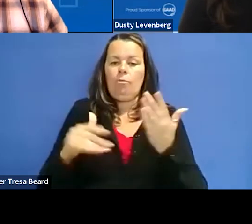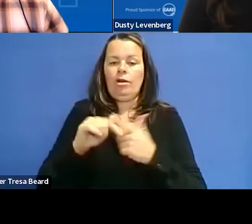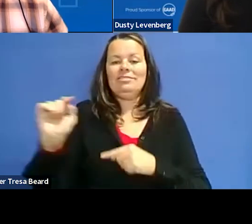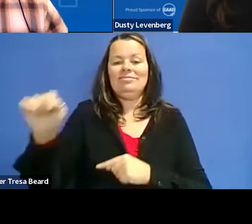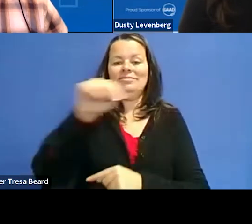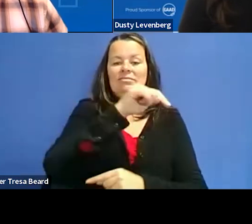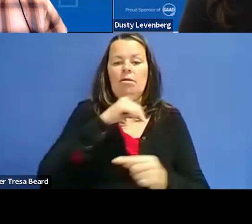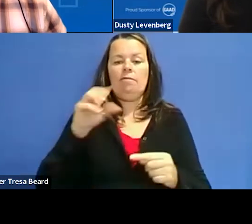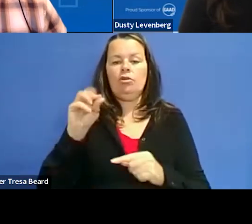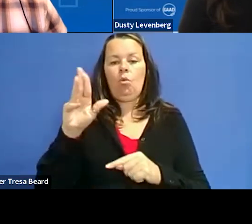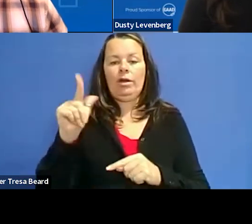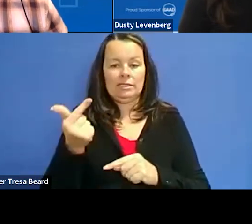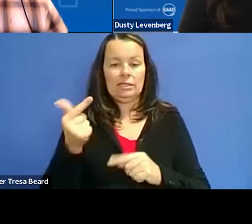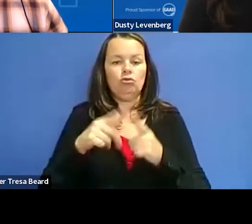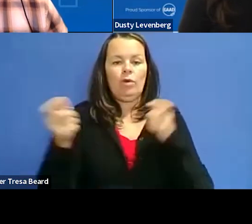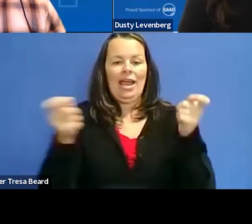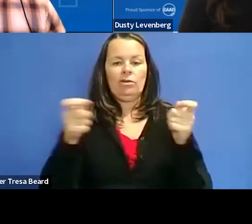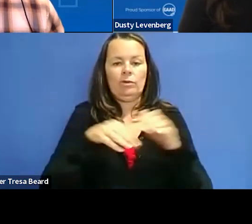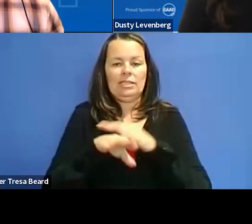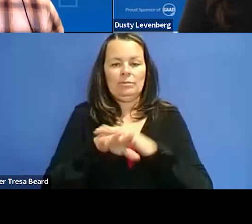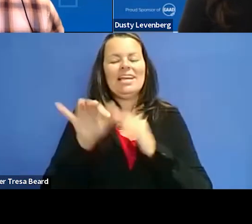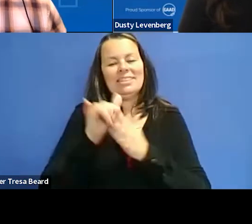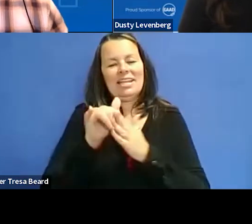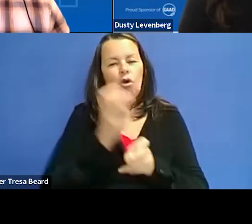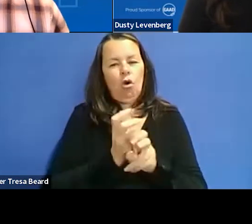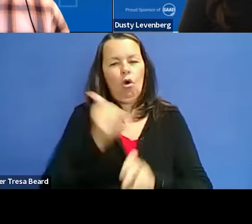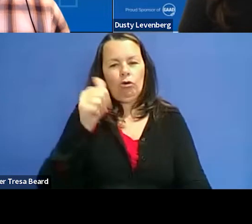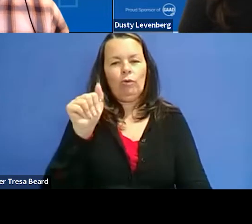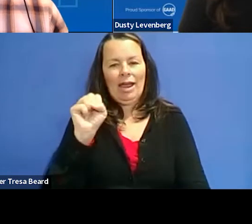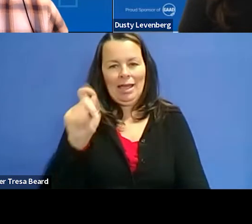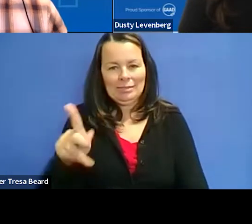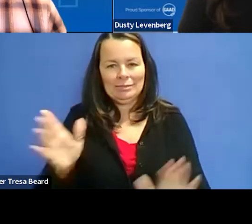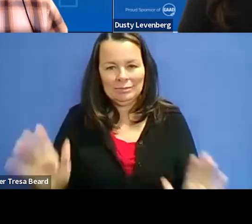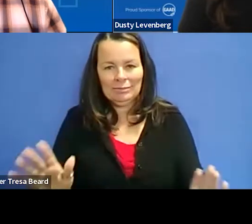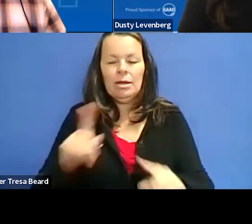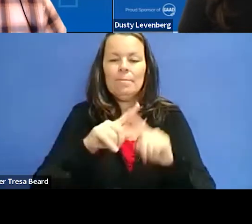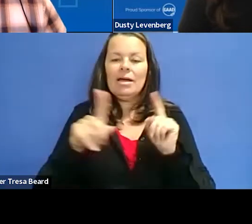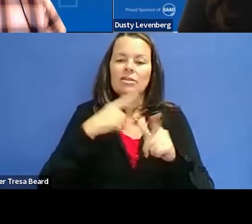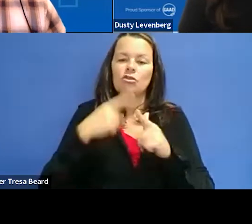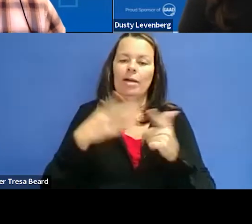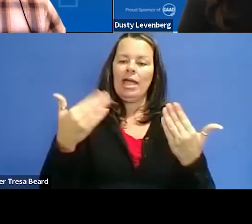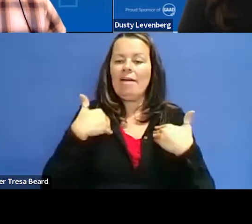accessibility, which is a harder ask. Then you might have a social media company, for example where you have user